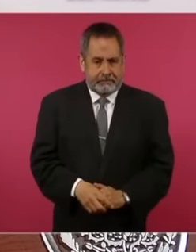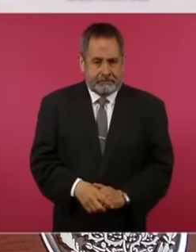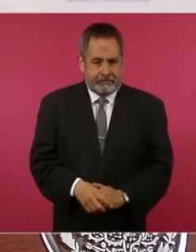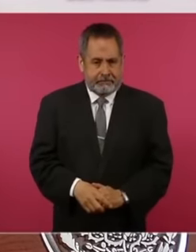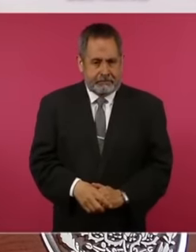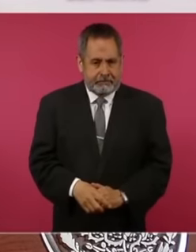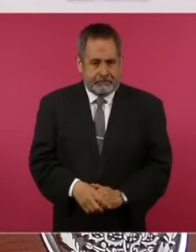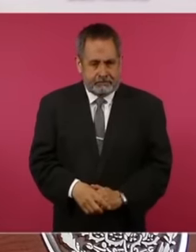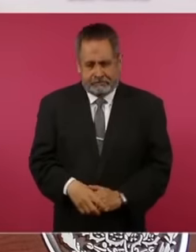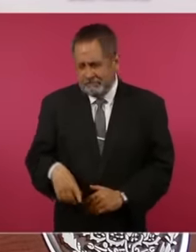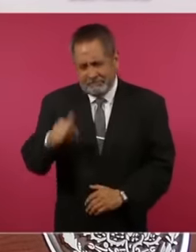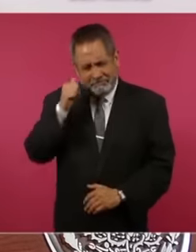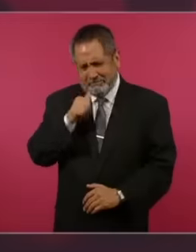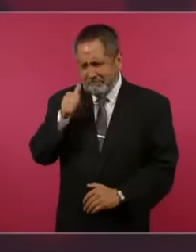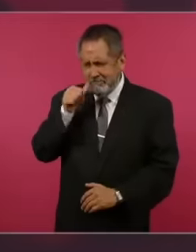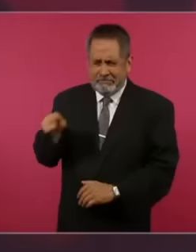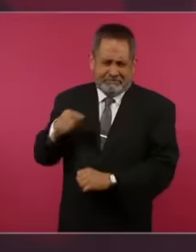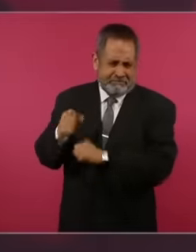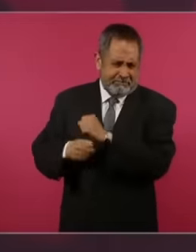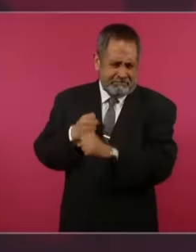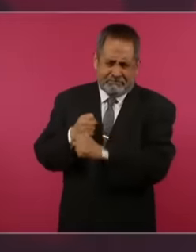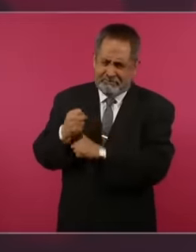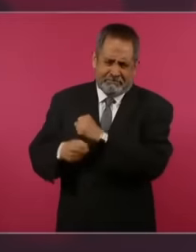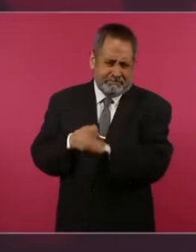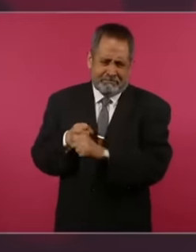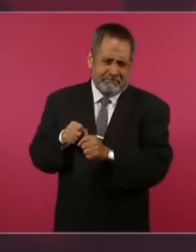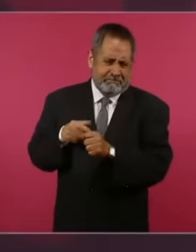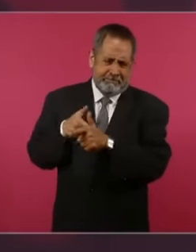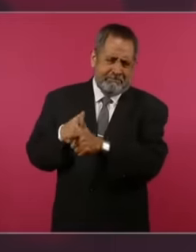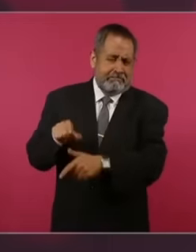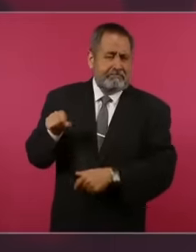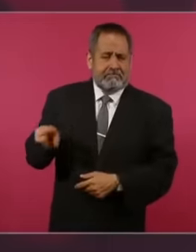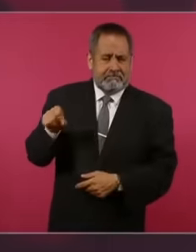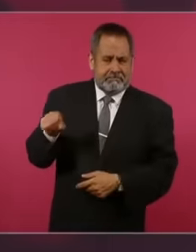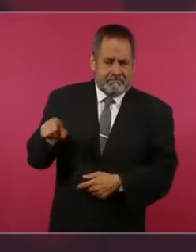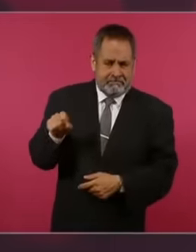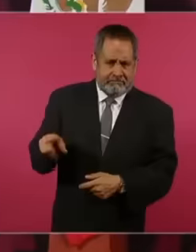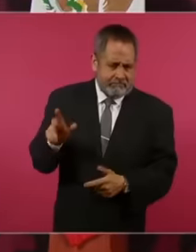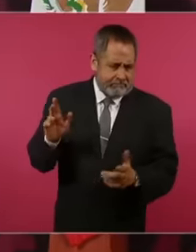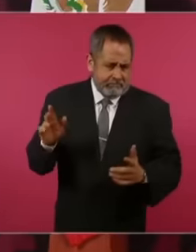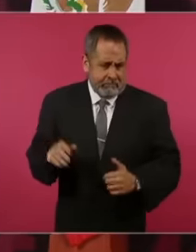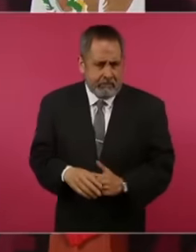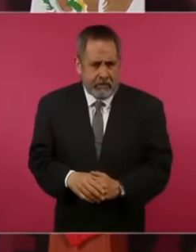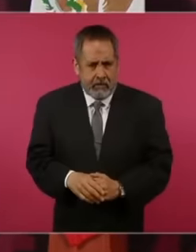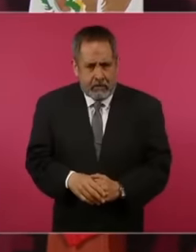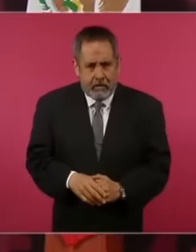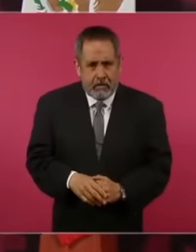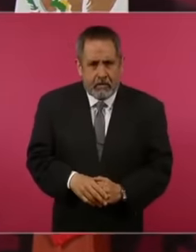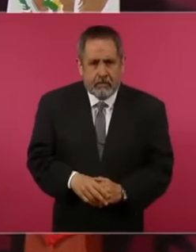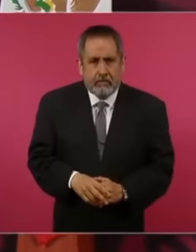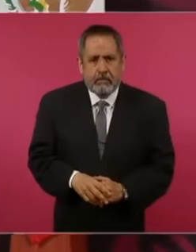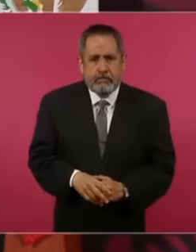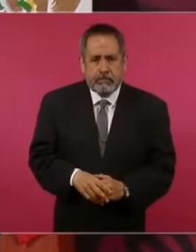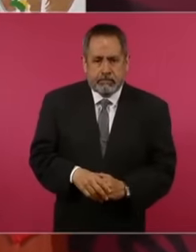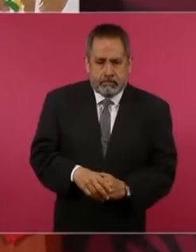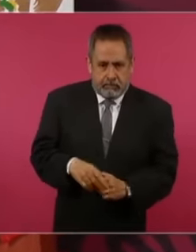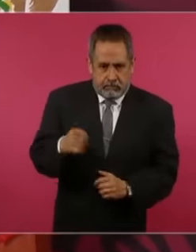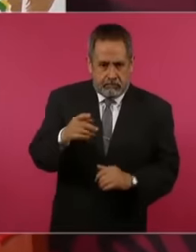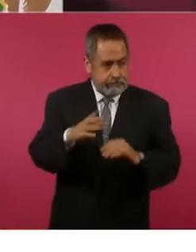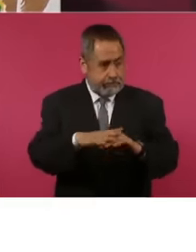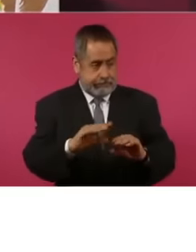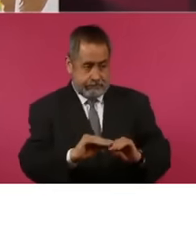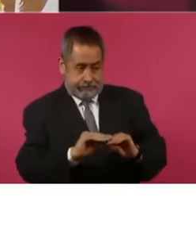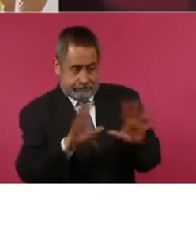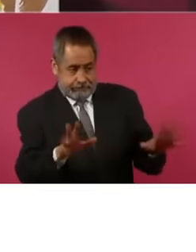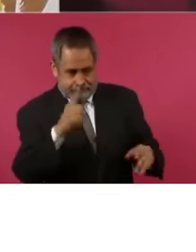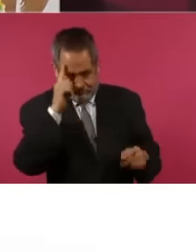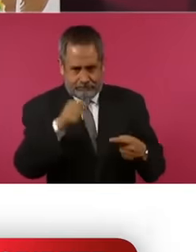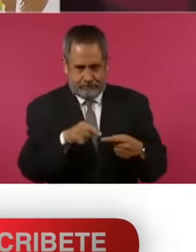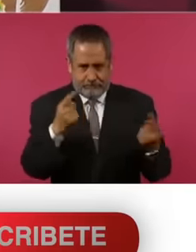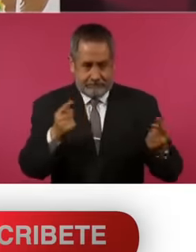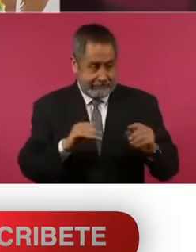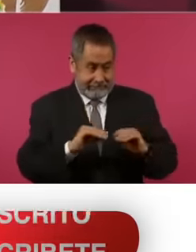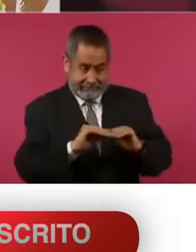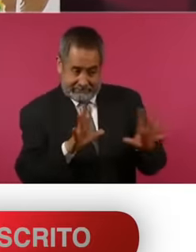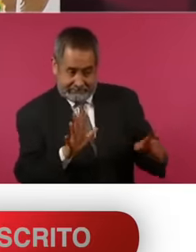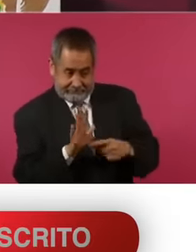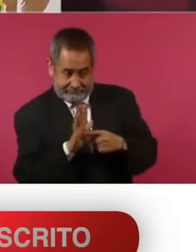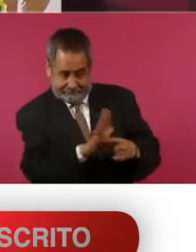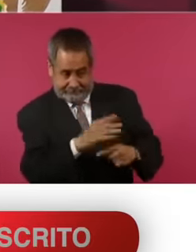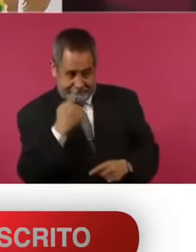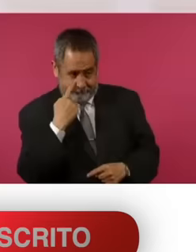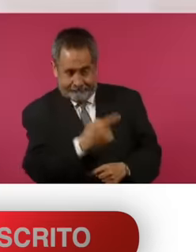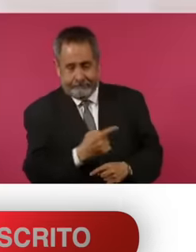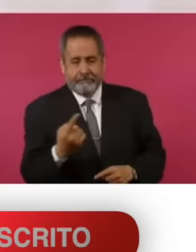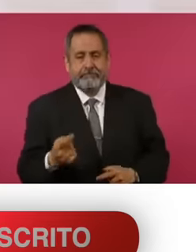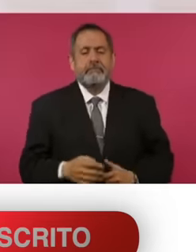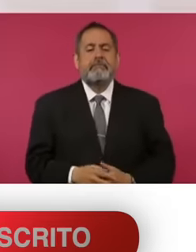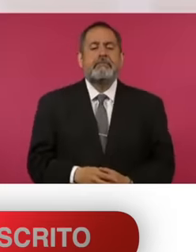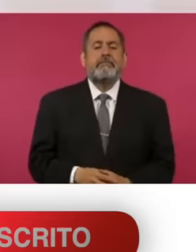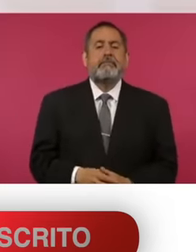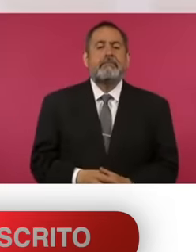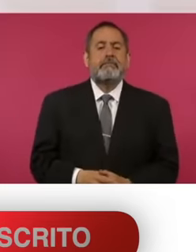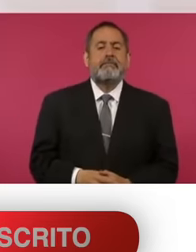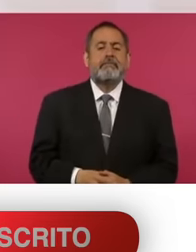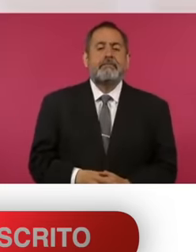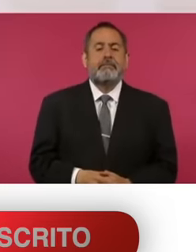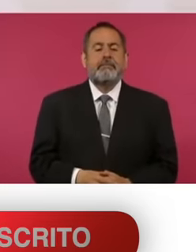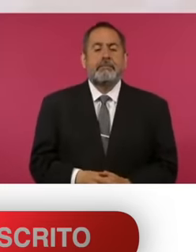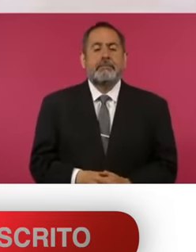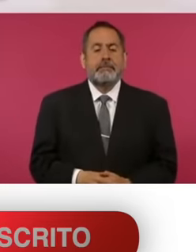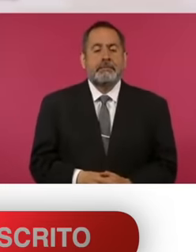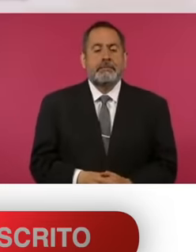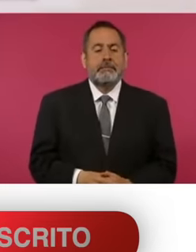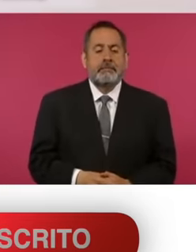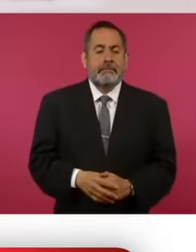always and let it be clear to our adversaries, in addition to